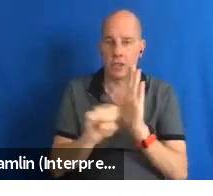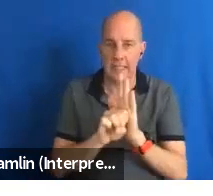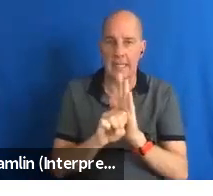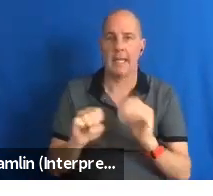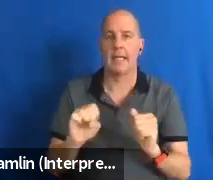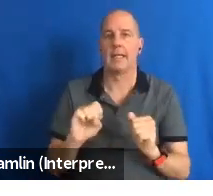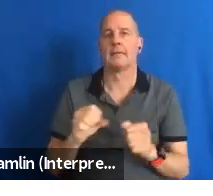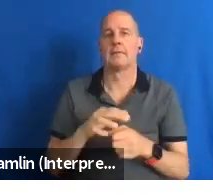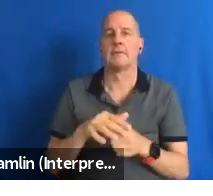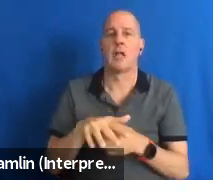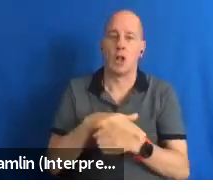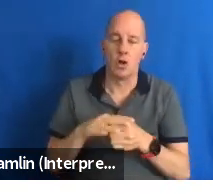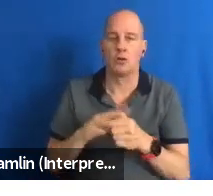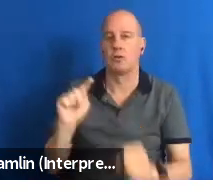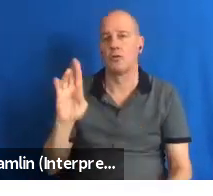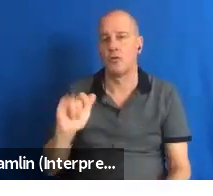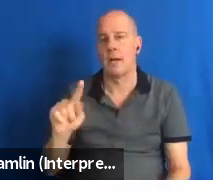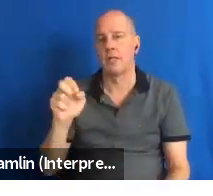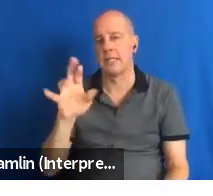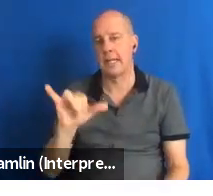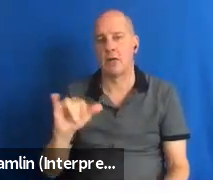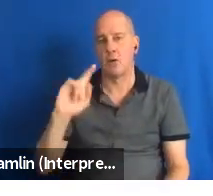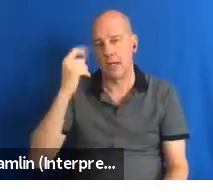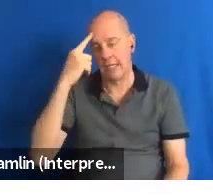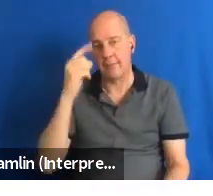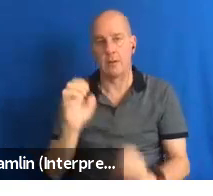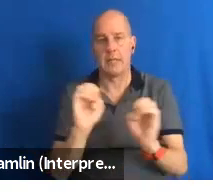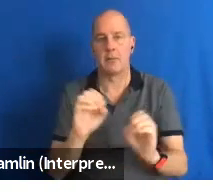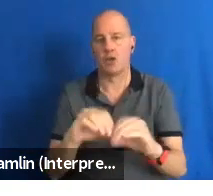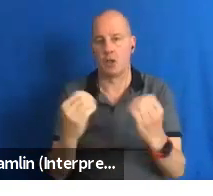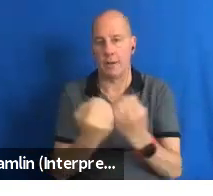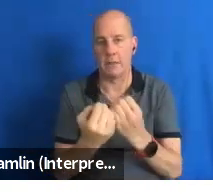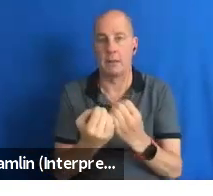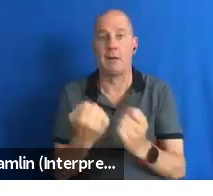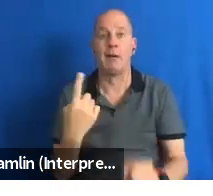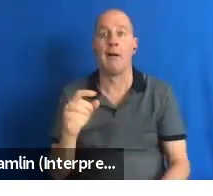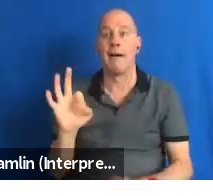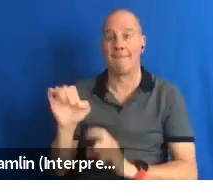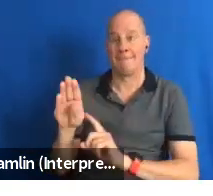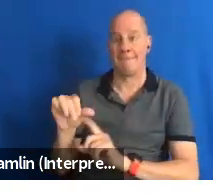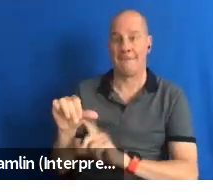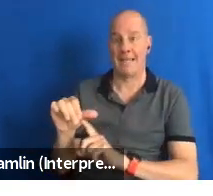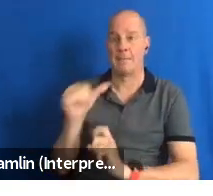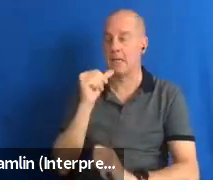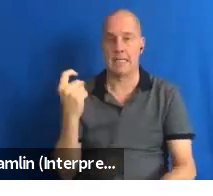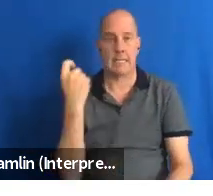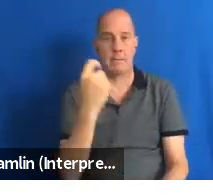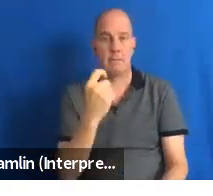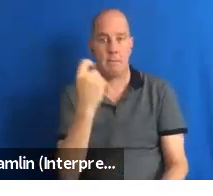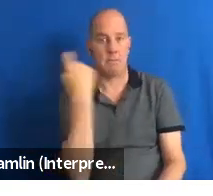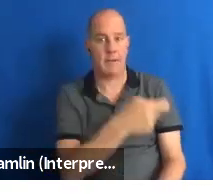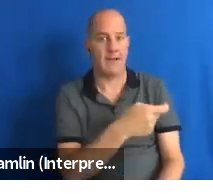emergency management office. FEMA itself does not provide funding directly to a private non profit,